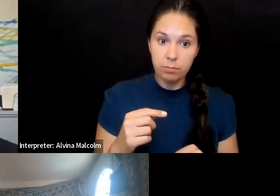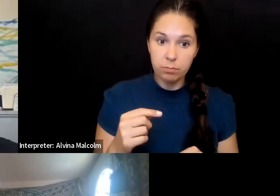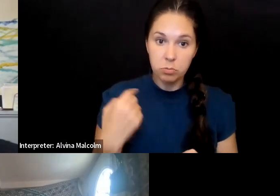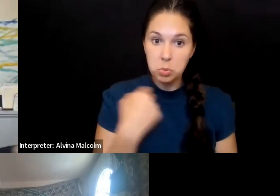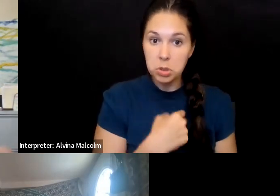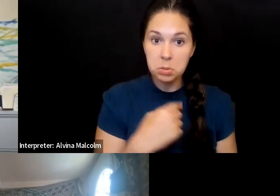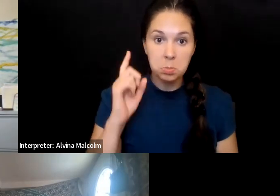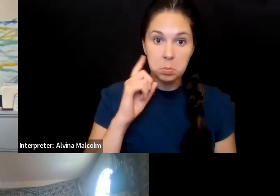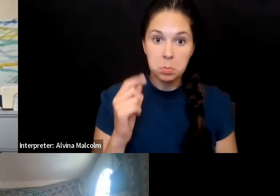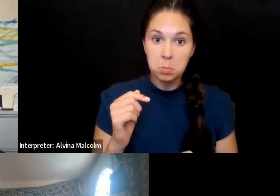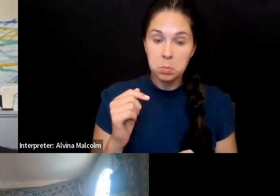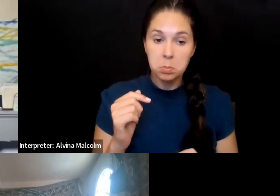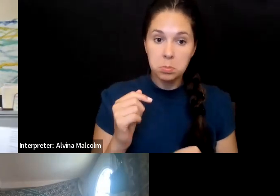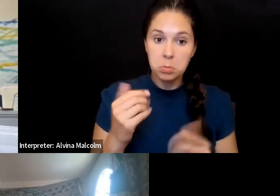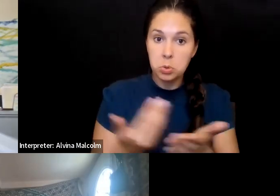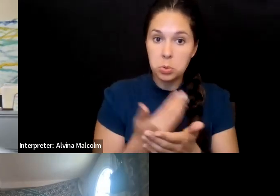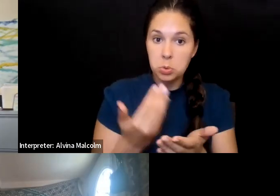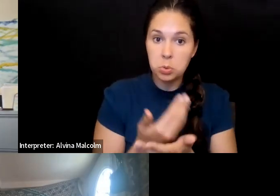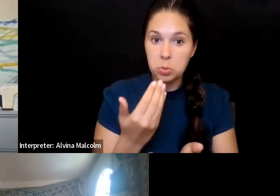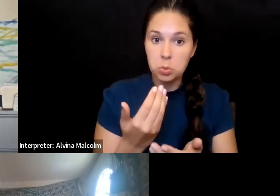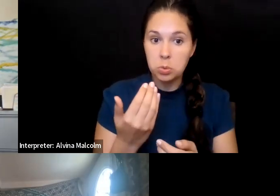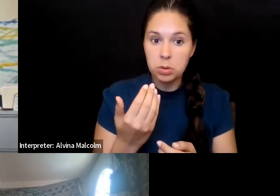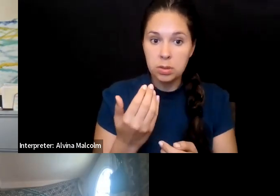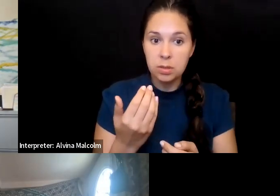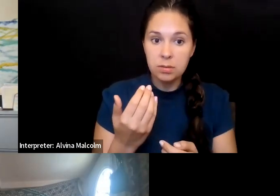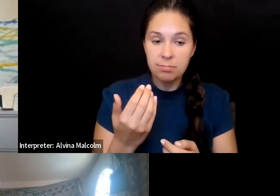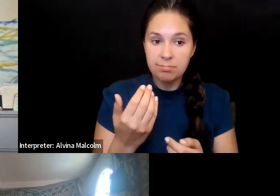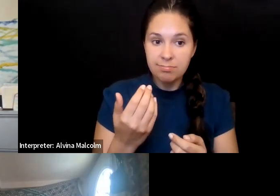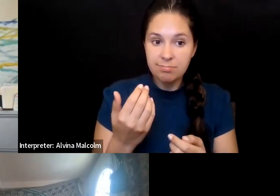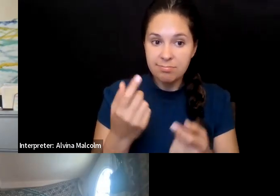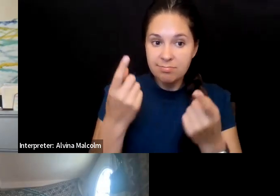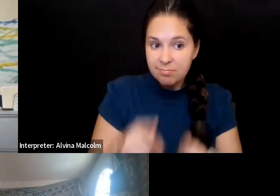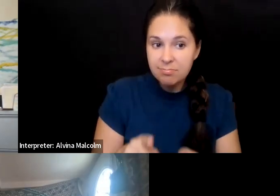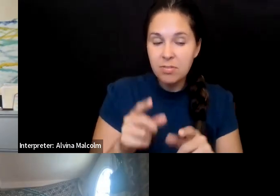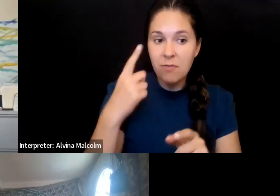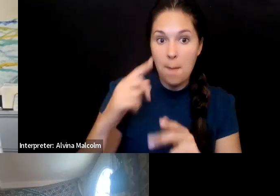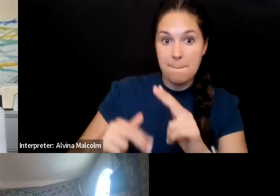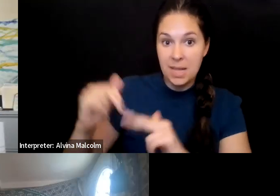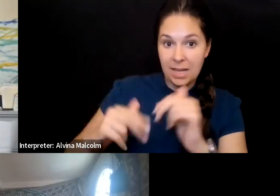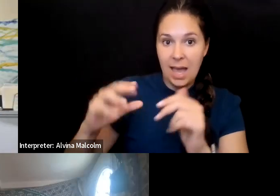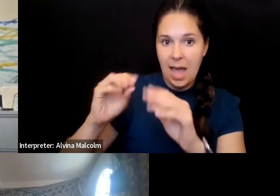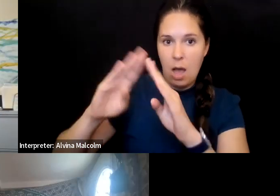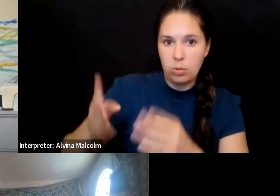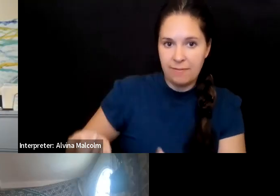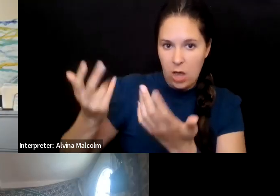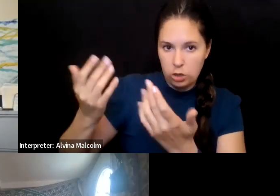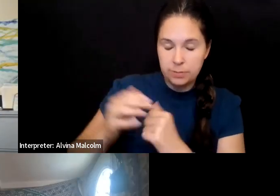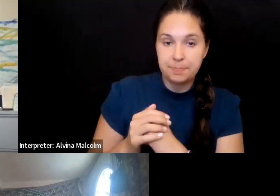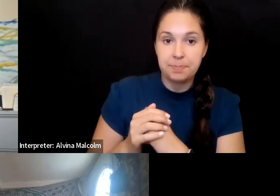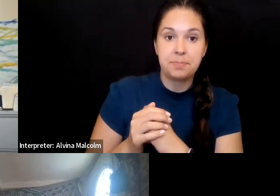respond to the needs and causing a federally declared disaster. We here